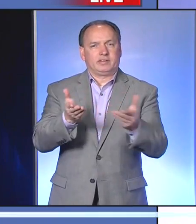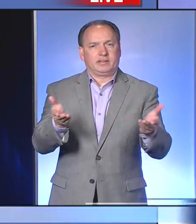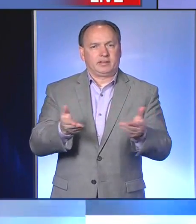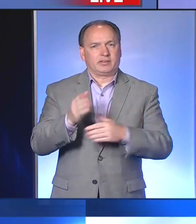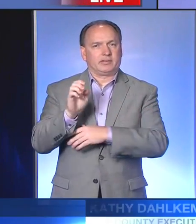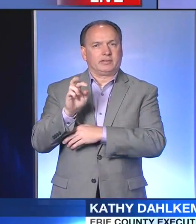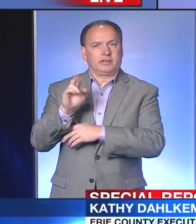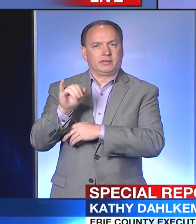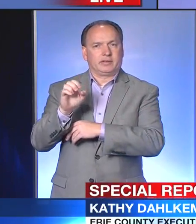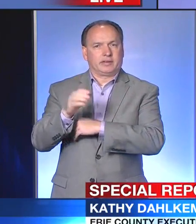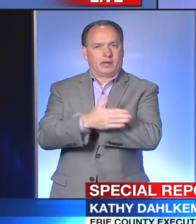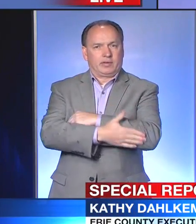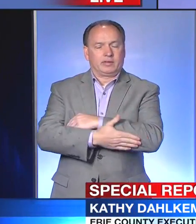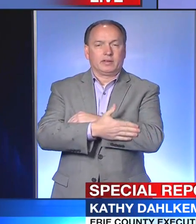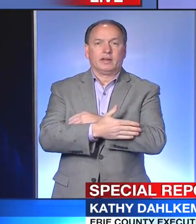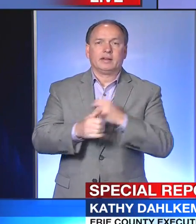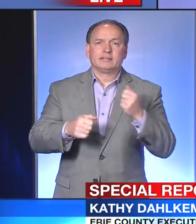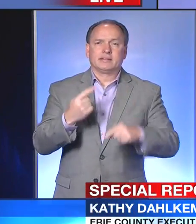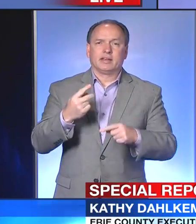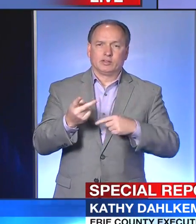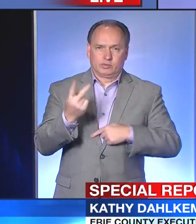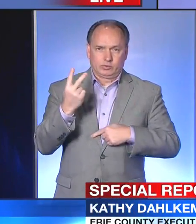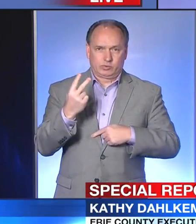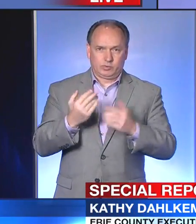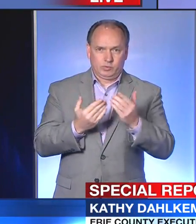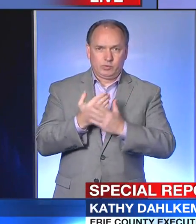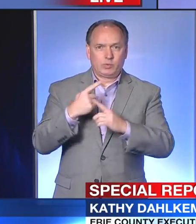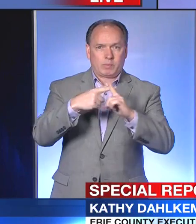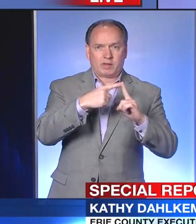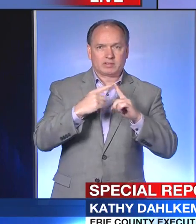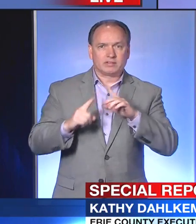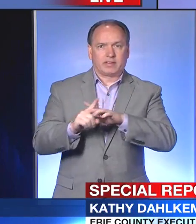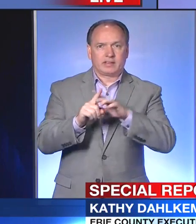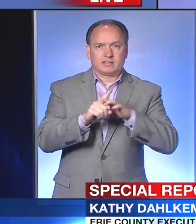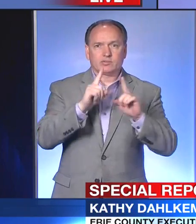HERE IS KATHY DAHLKEMPER. GOOD AFTERNOON. THANK YOU FOR JOINING US TODAY AS WE TALK ABOUT COVID-19 HERE